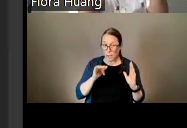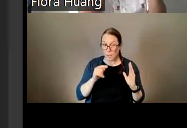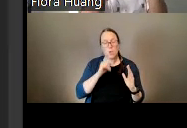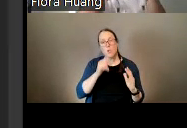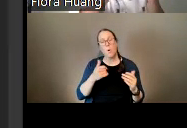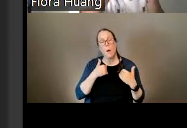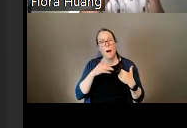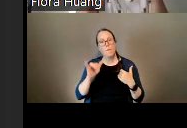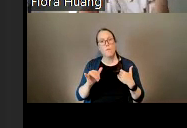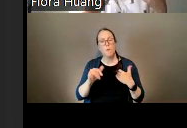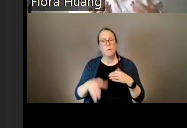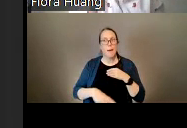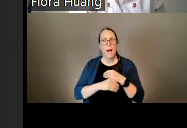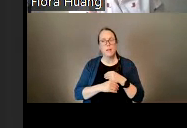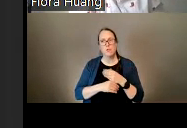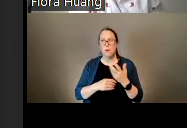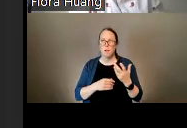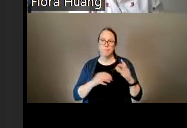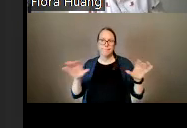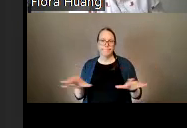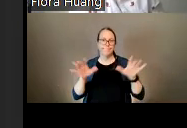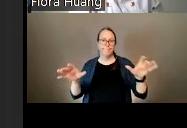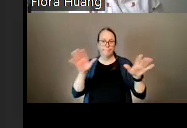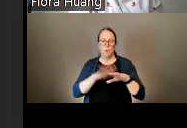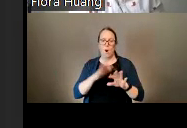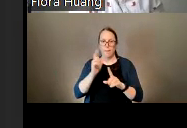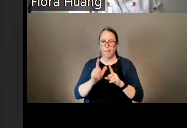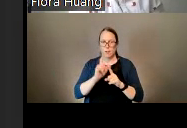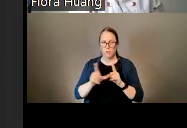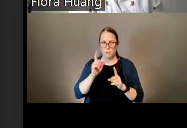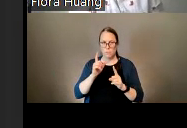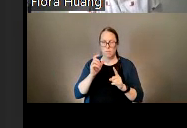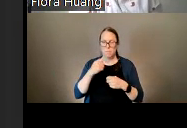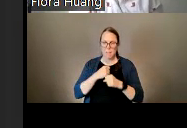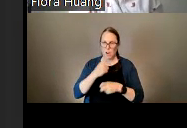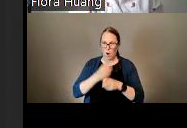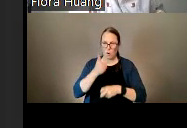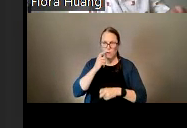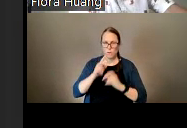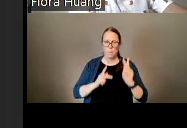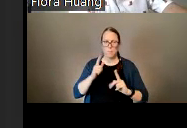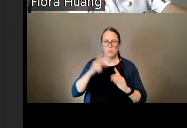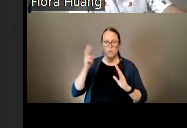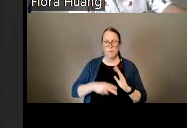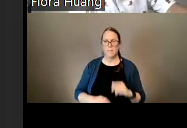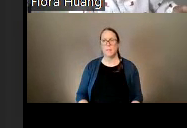of making things even more convoluted and difficult to read. So this time I'm going to click control + a,